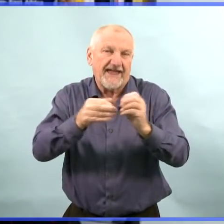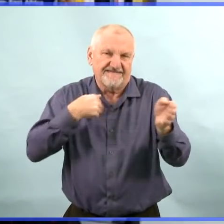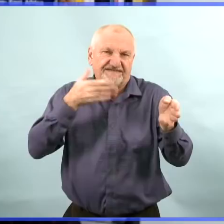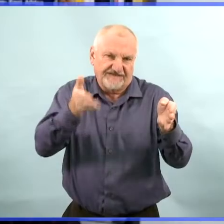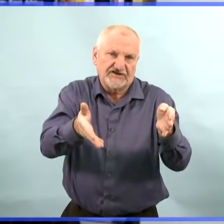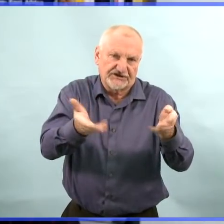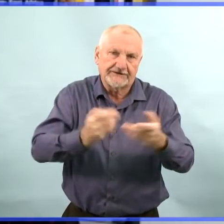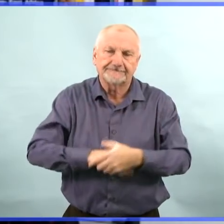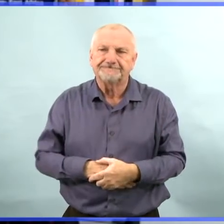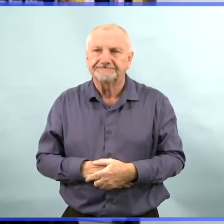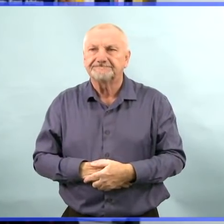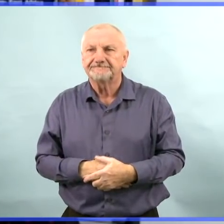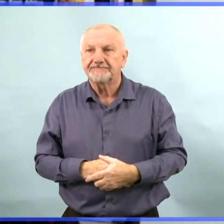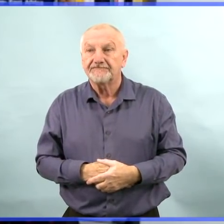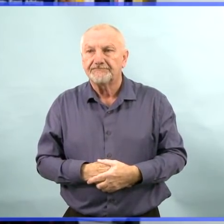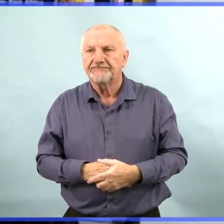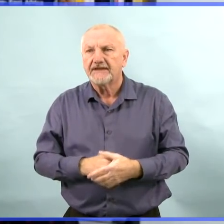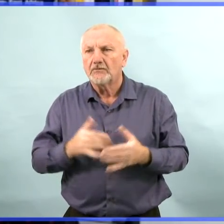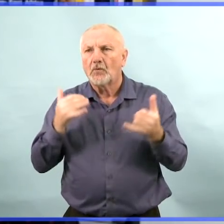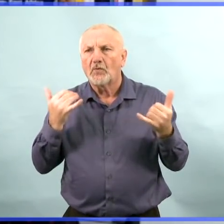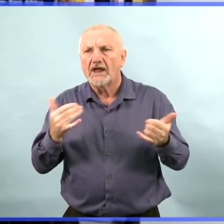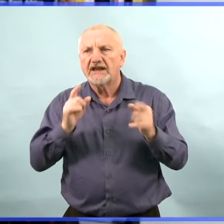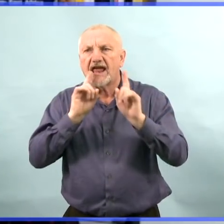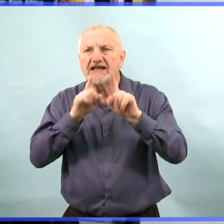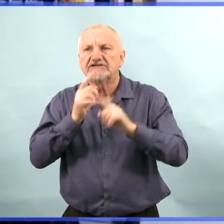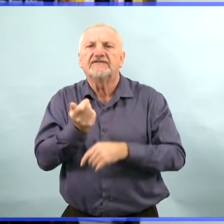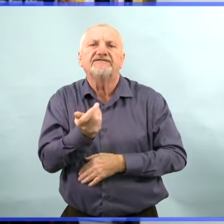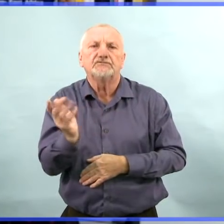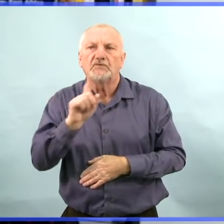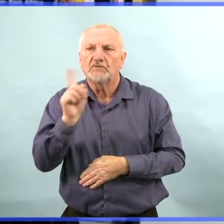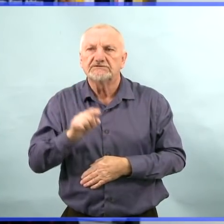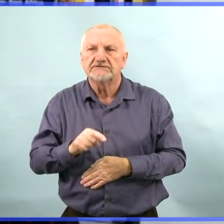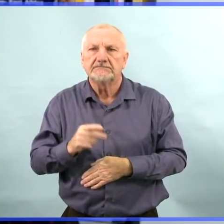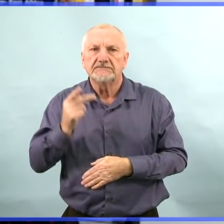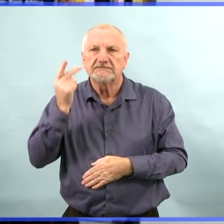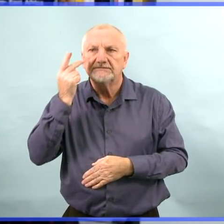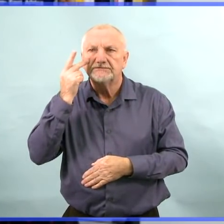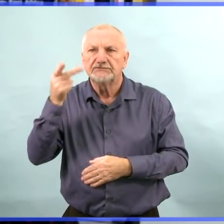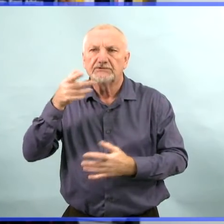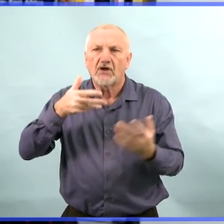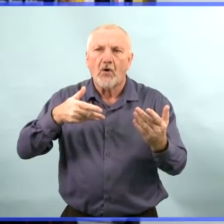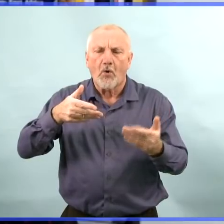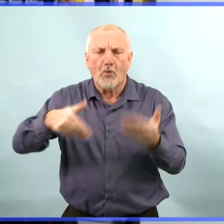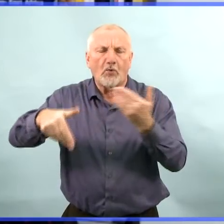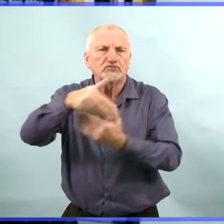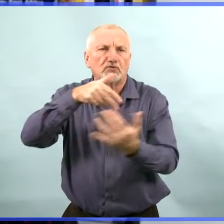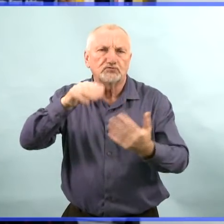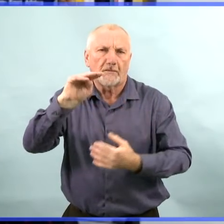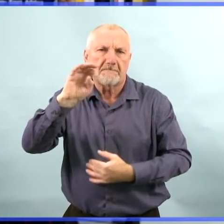circulating on social media recently the first is around boosters for the 12 to 17 year old group